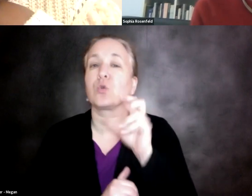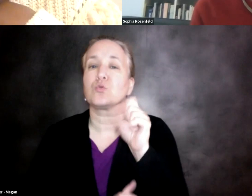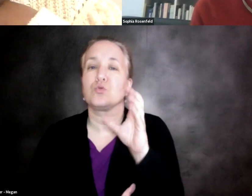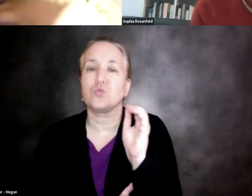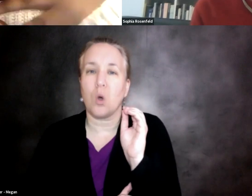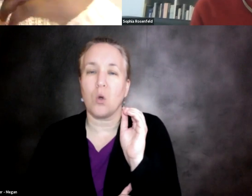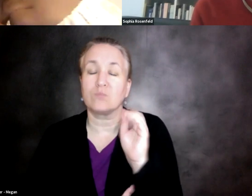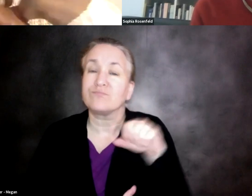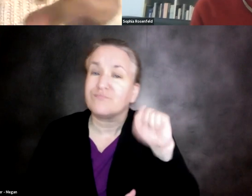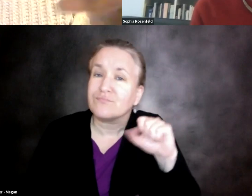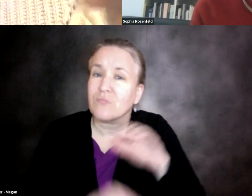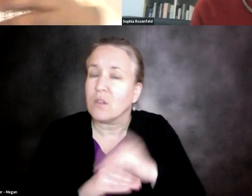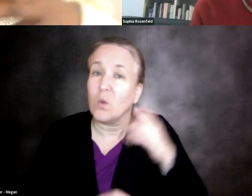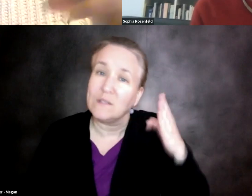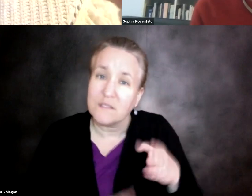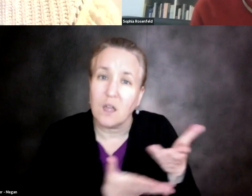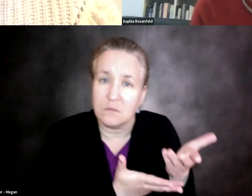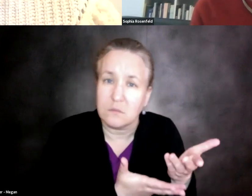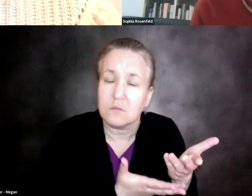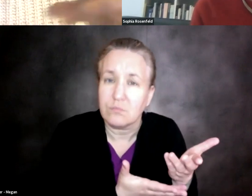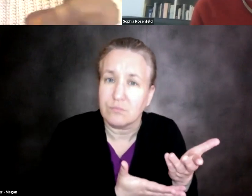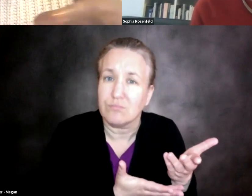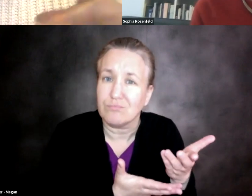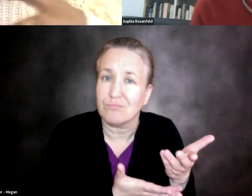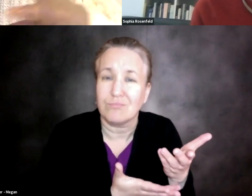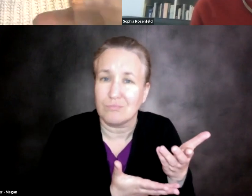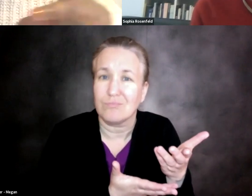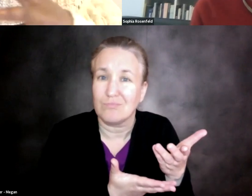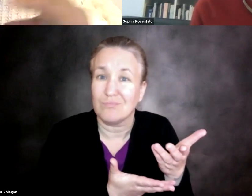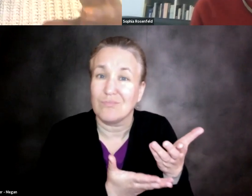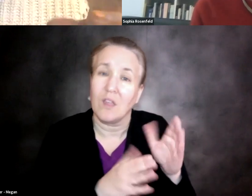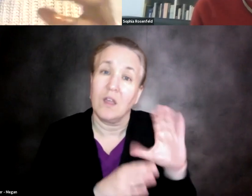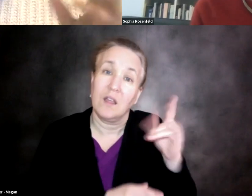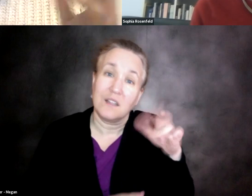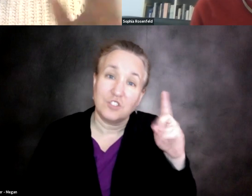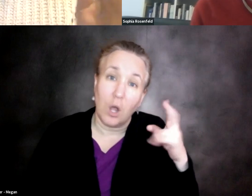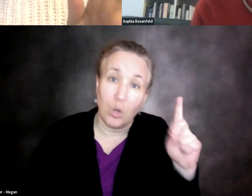Yeah, on one hand, childhood or youth--